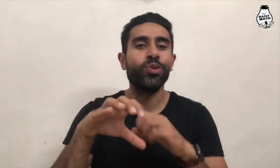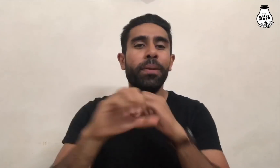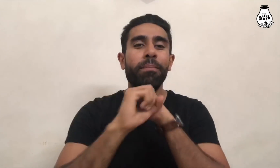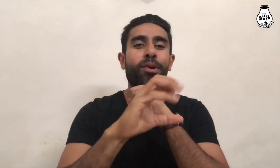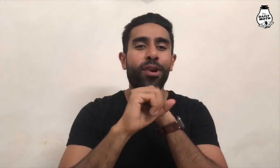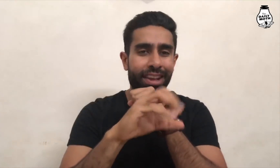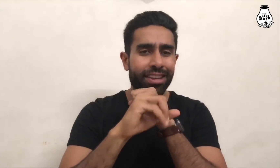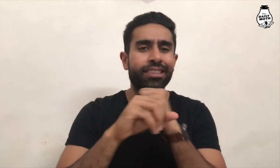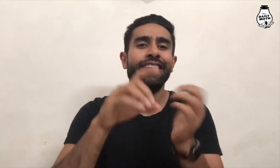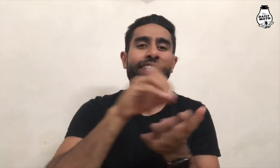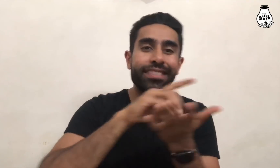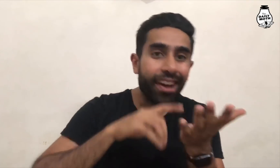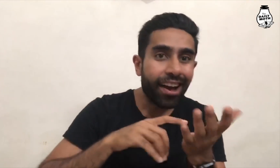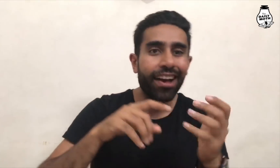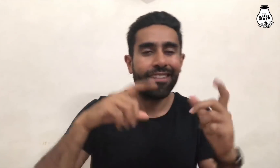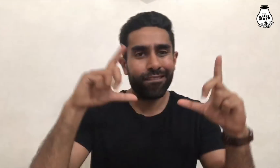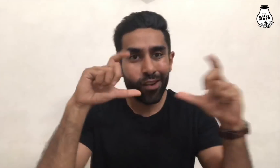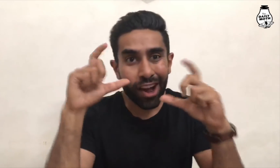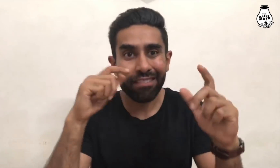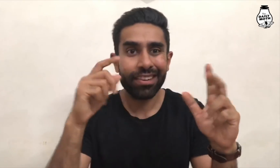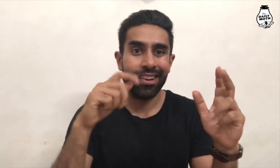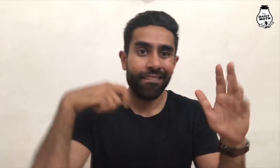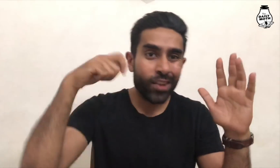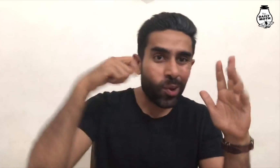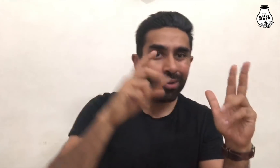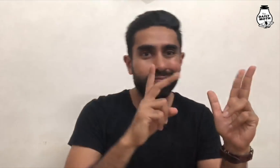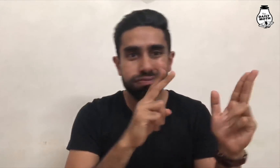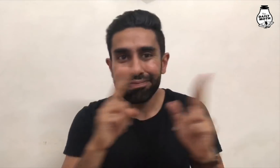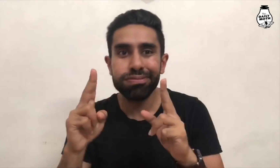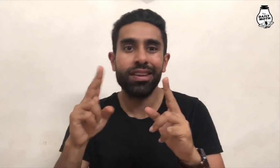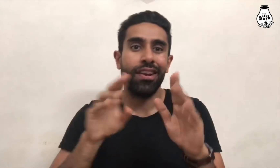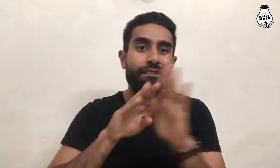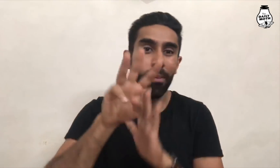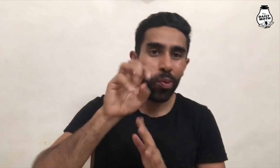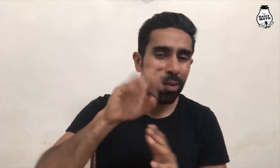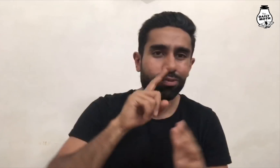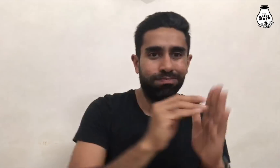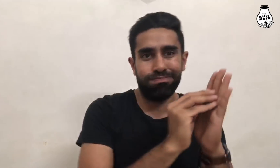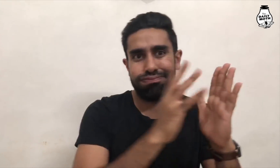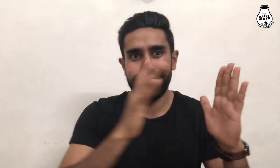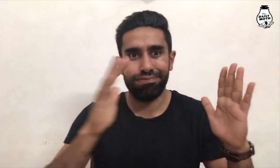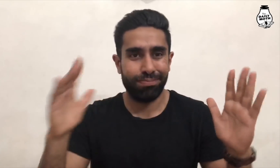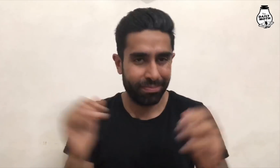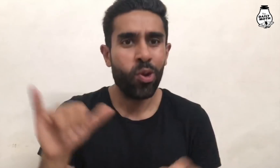I do commercials, design, photography, video editing, web development, and many others.